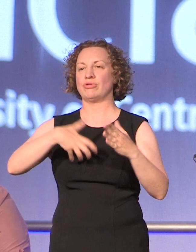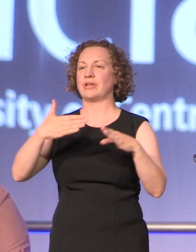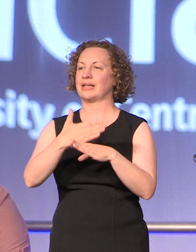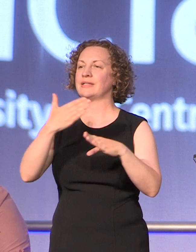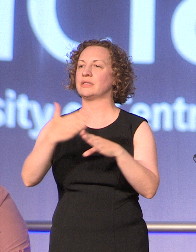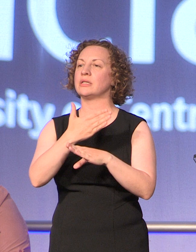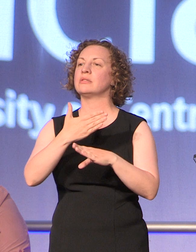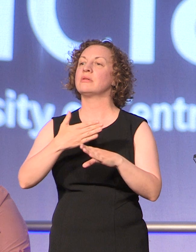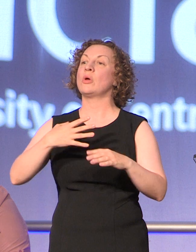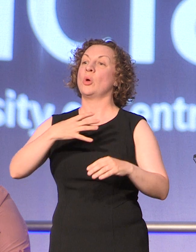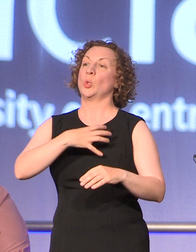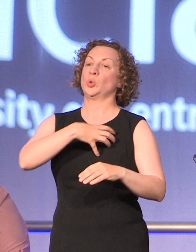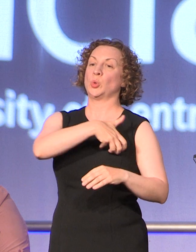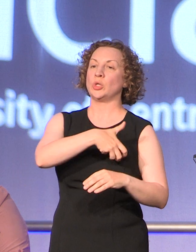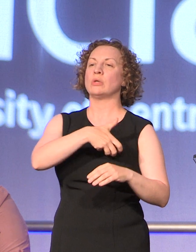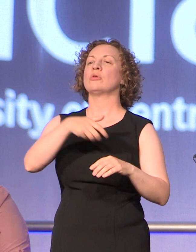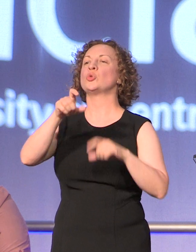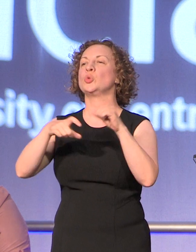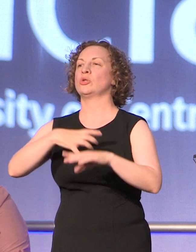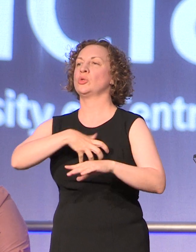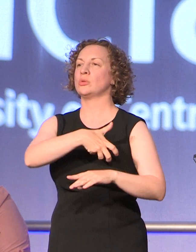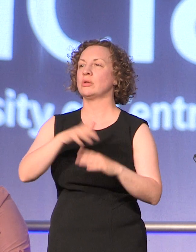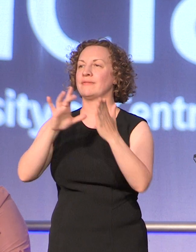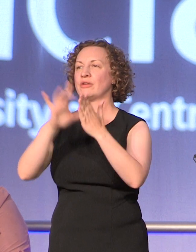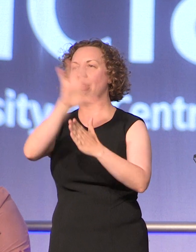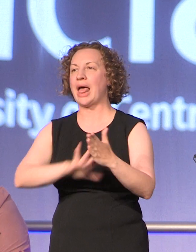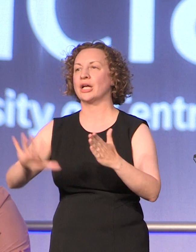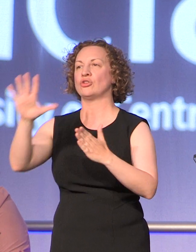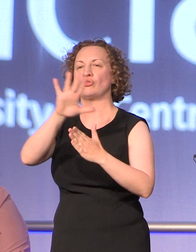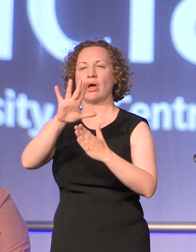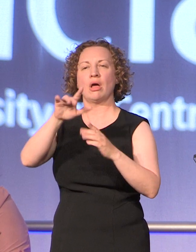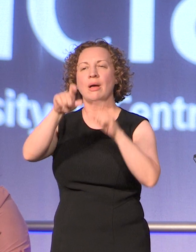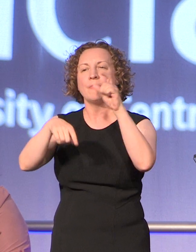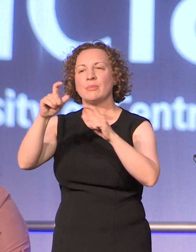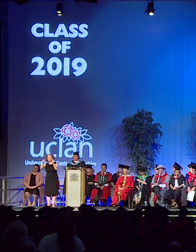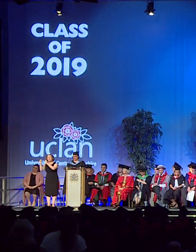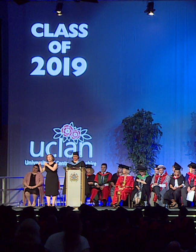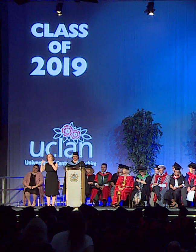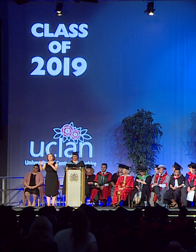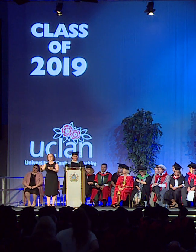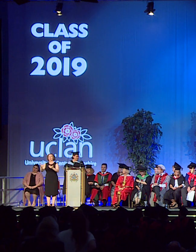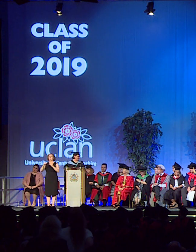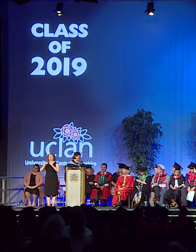University of Central Lancashire to respond on behalf of those awarded today.